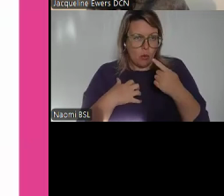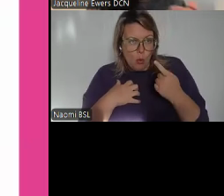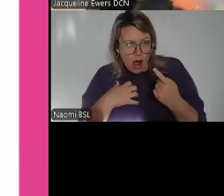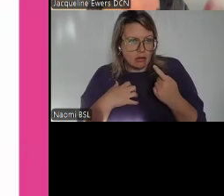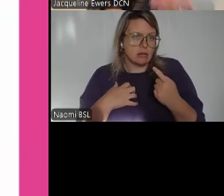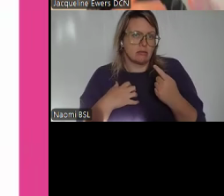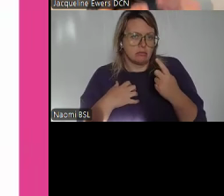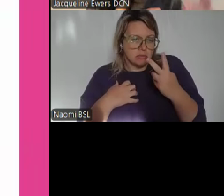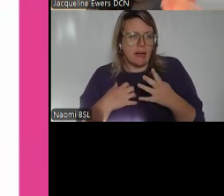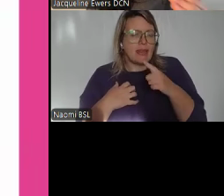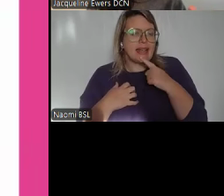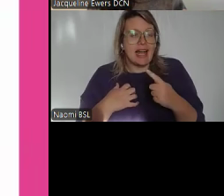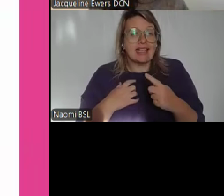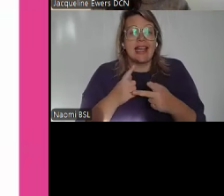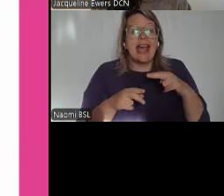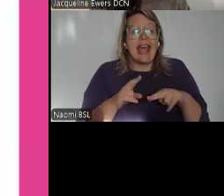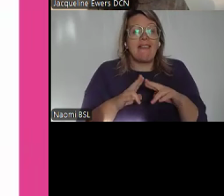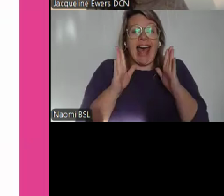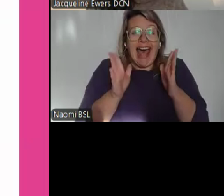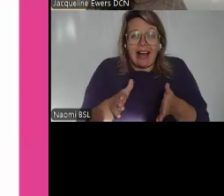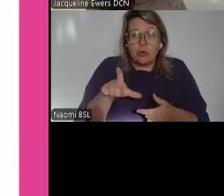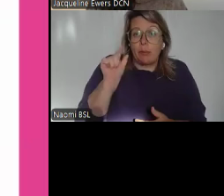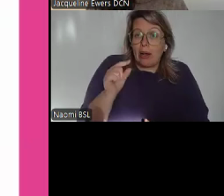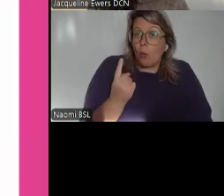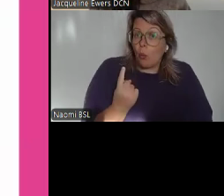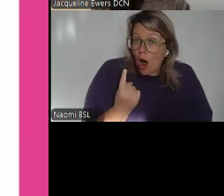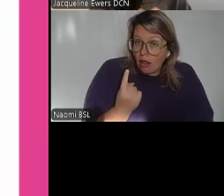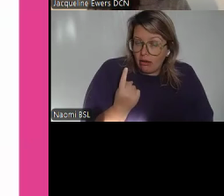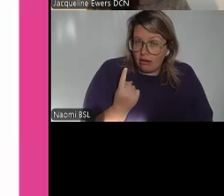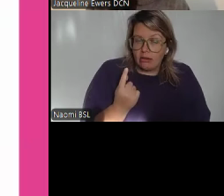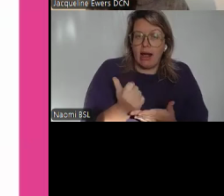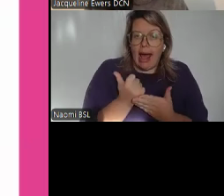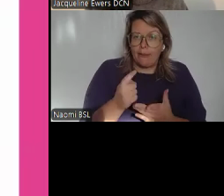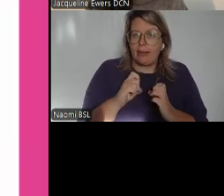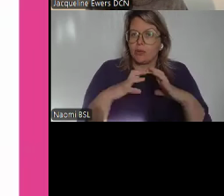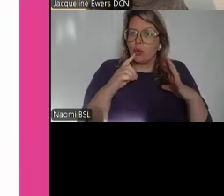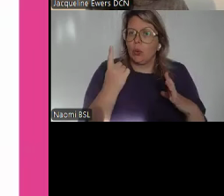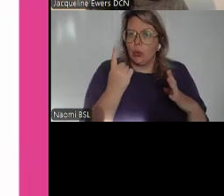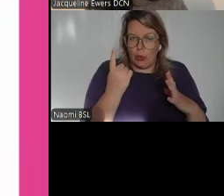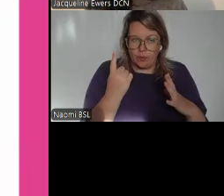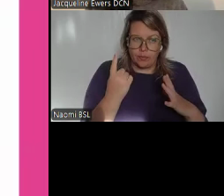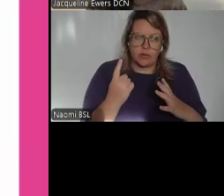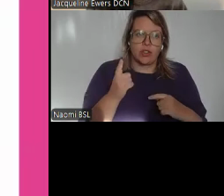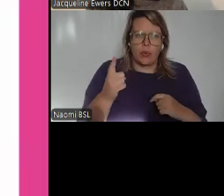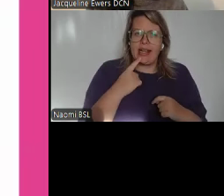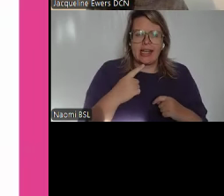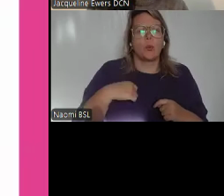but how could they talk to me about the most relevant ones? We know all the issues we work on are important and interconnected,